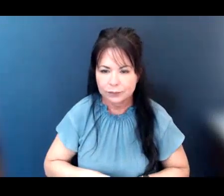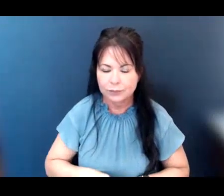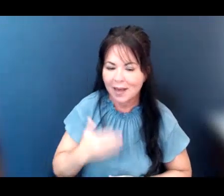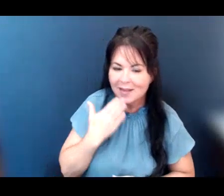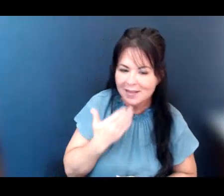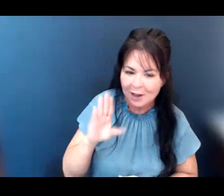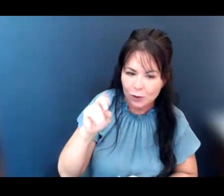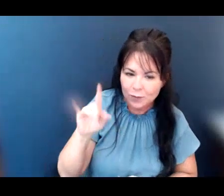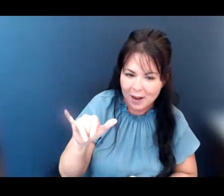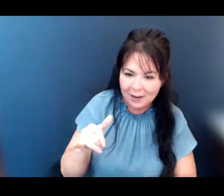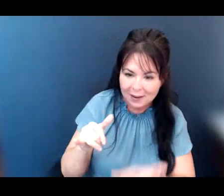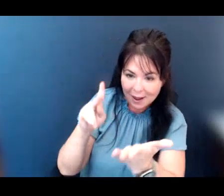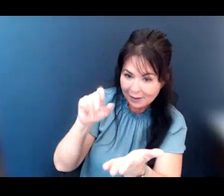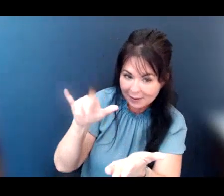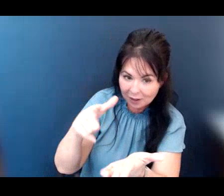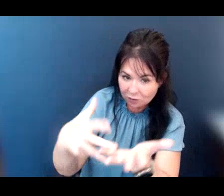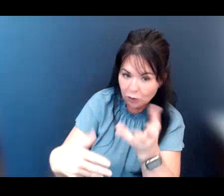Kelly, feel free to add to that. Yeah.